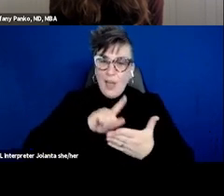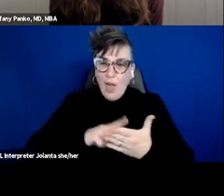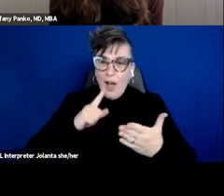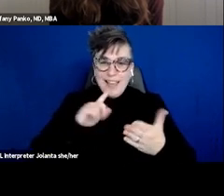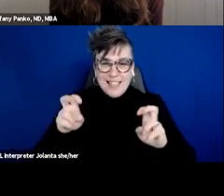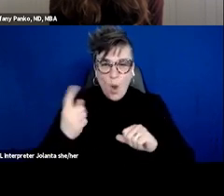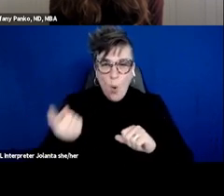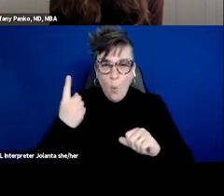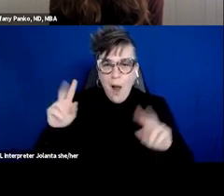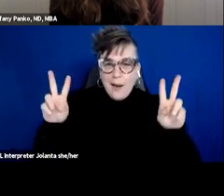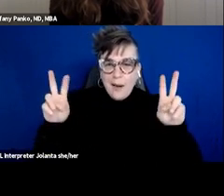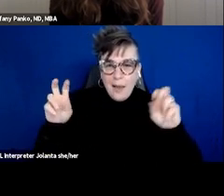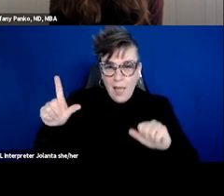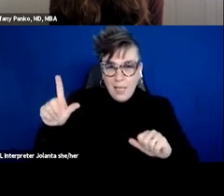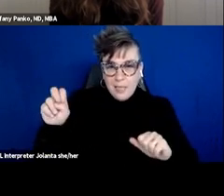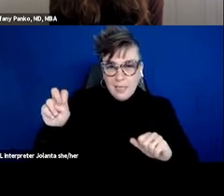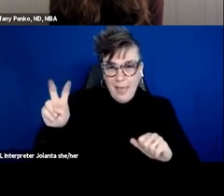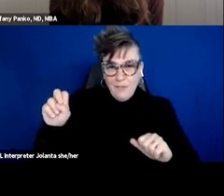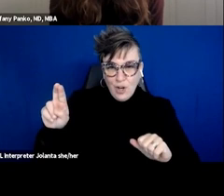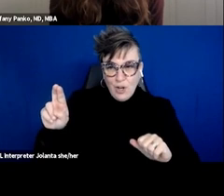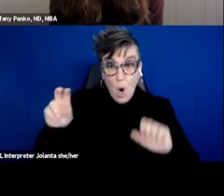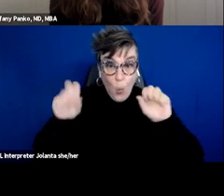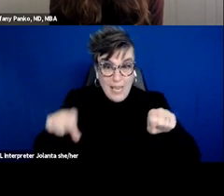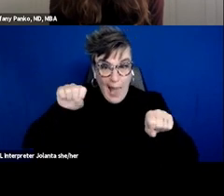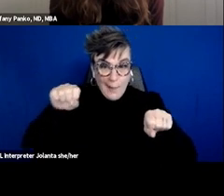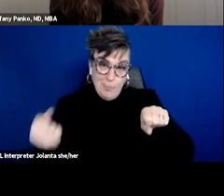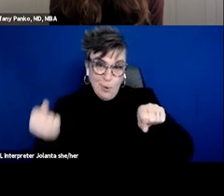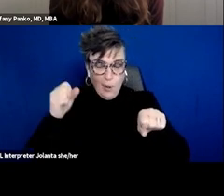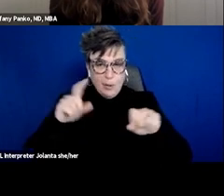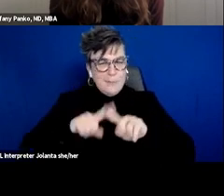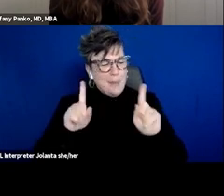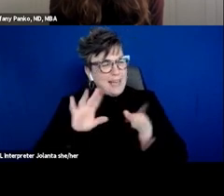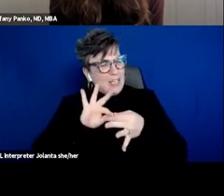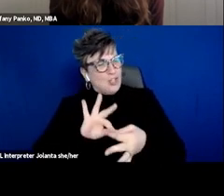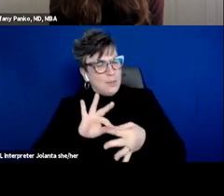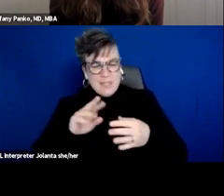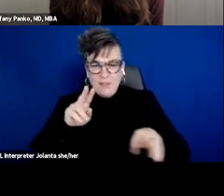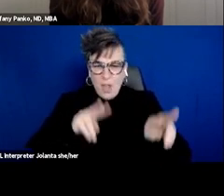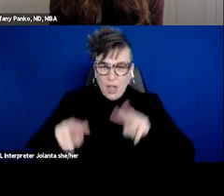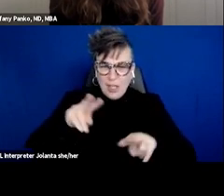that we have, but I think that in terms of looking at the Institute of medicine's quality